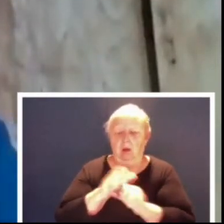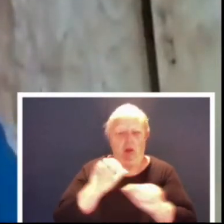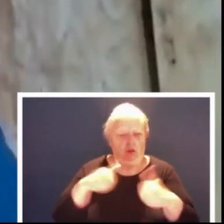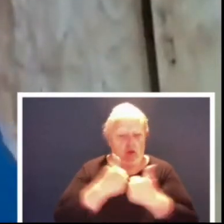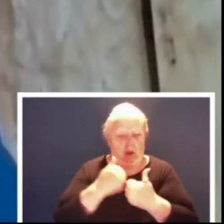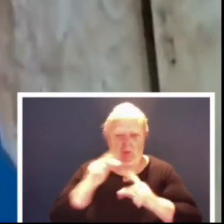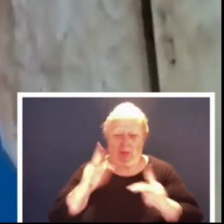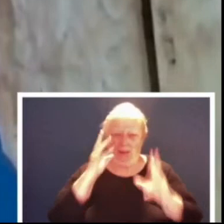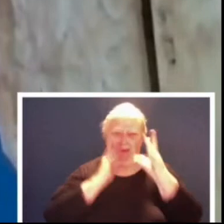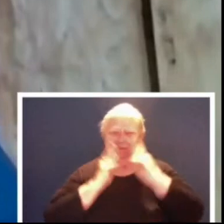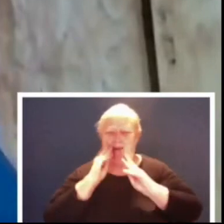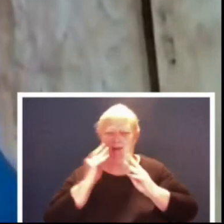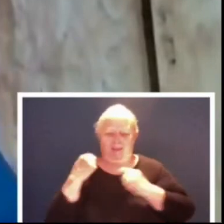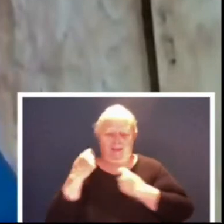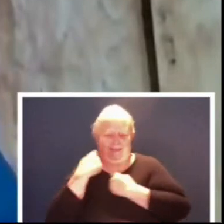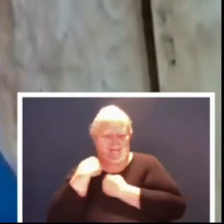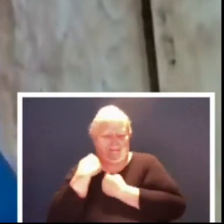Are there some unique aspects to it now?